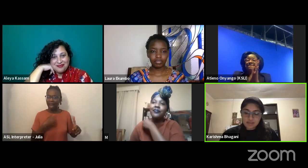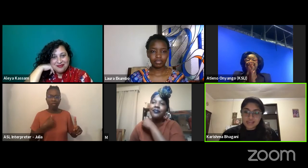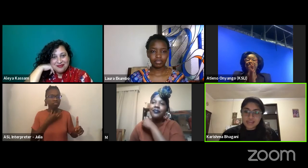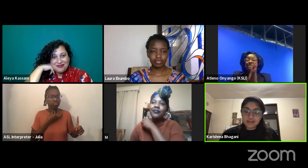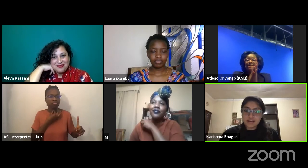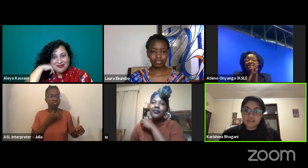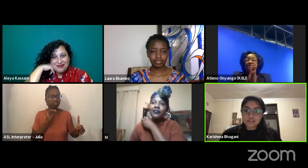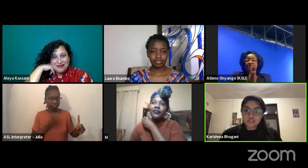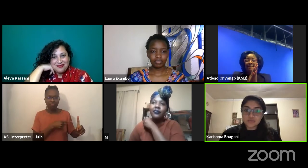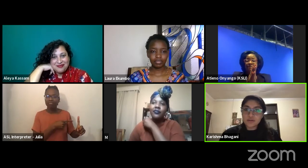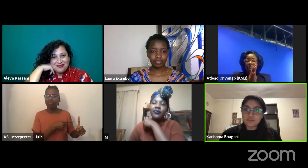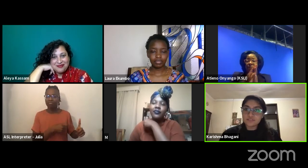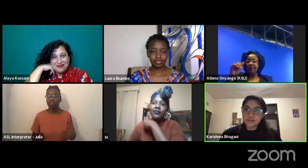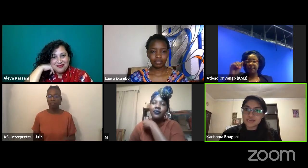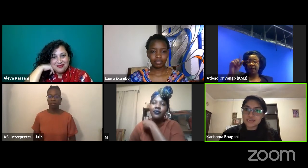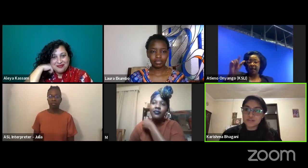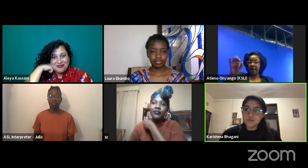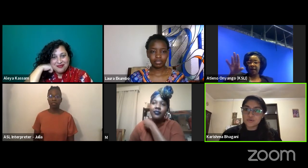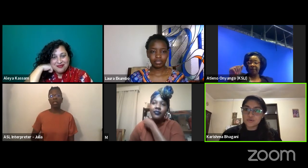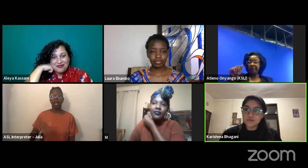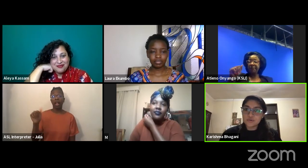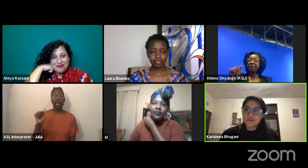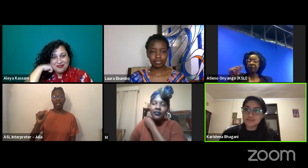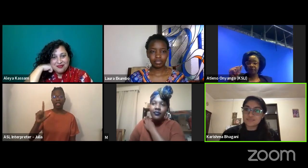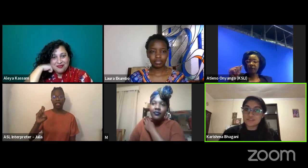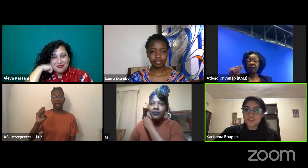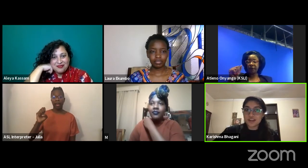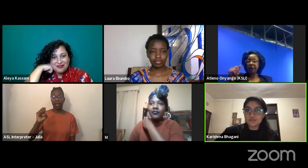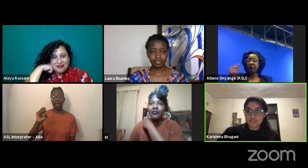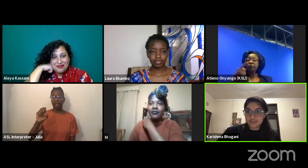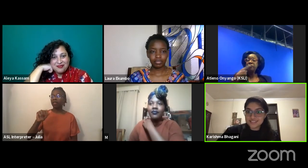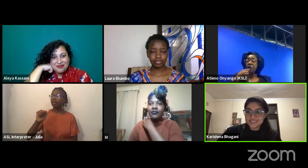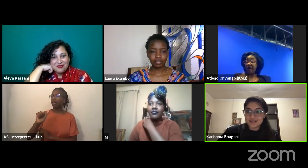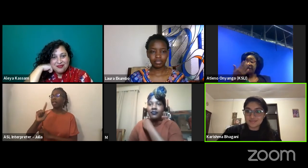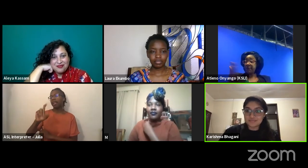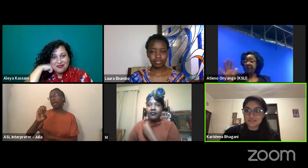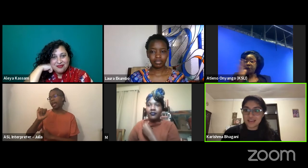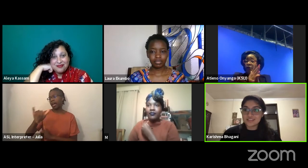Aleya just going off of your lead there, you were going to say that you have something to share with us.